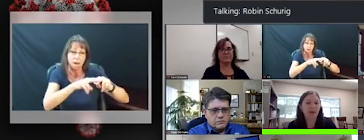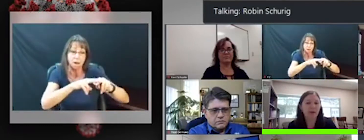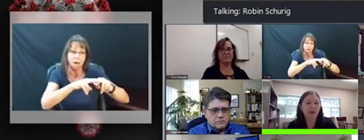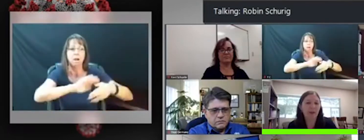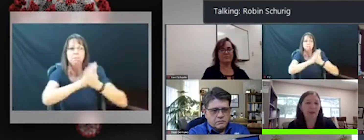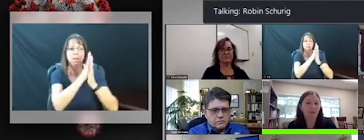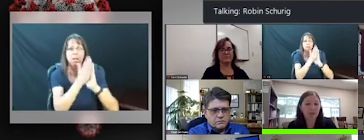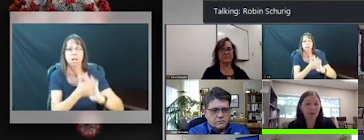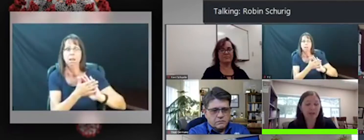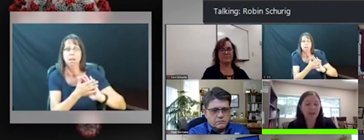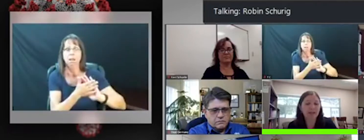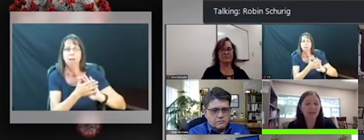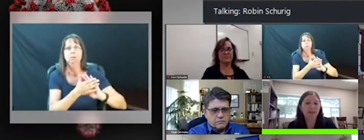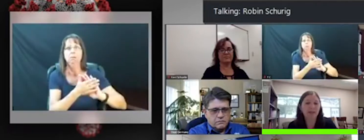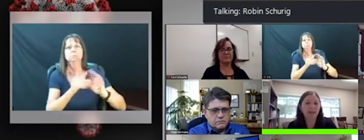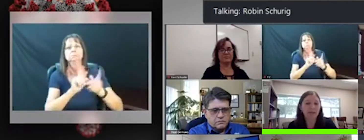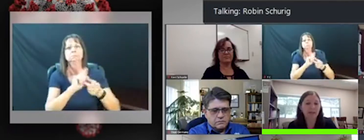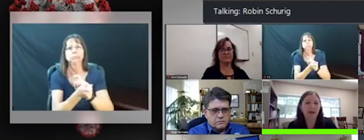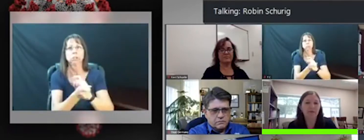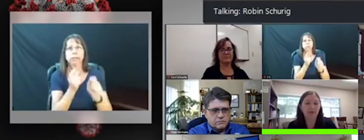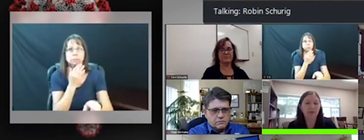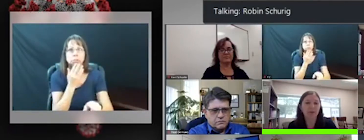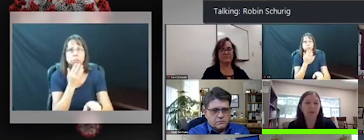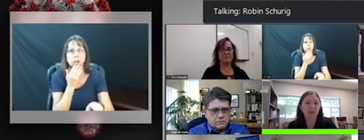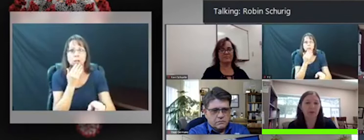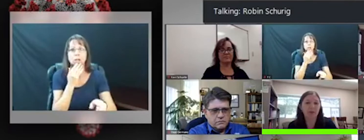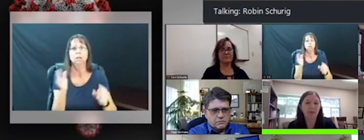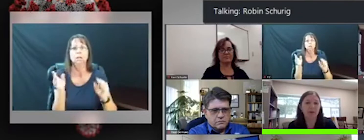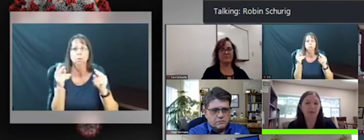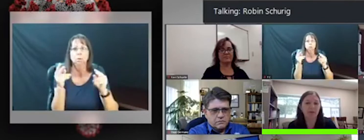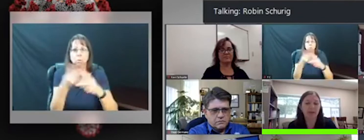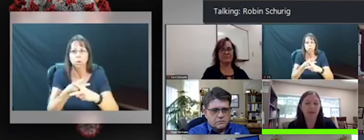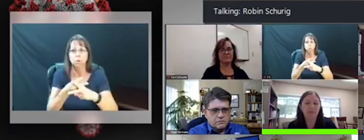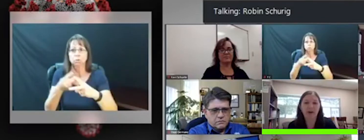So, while it's unfortunate that some businesses have to reduce the amount of service they can